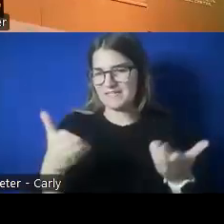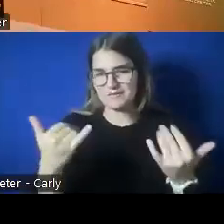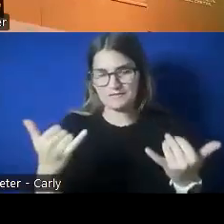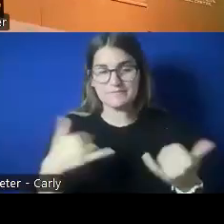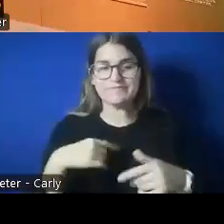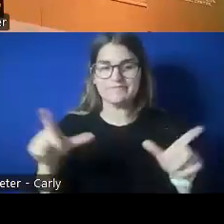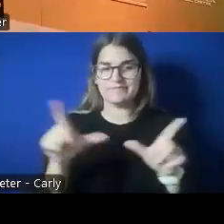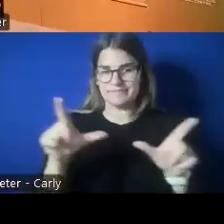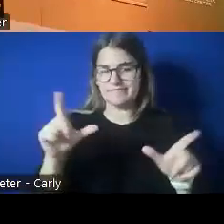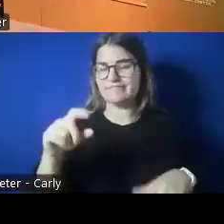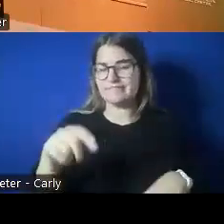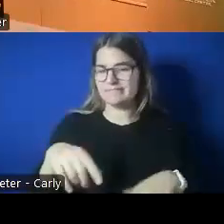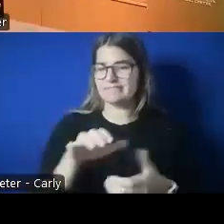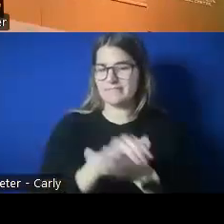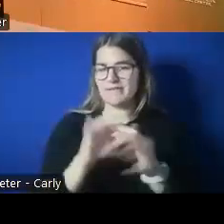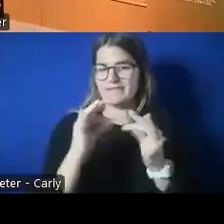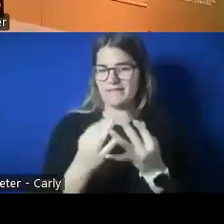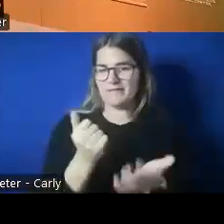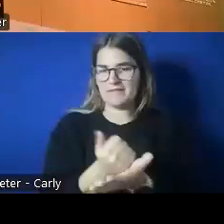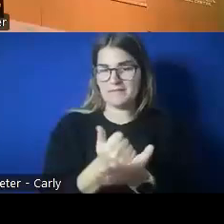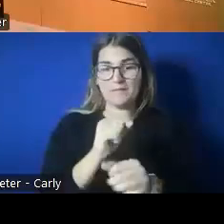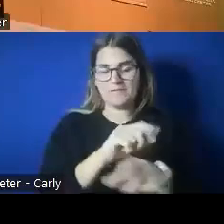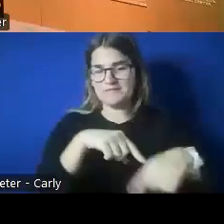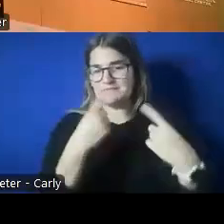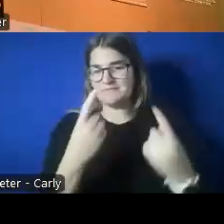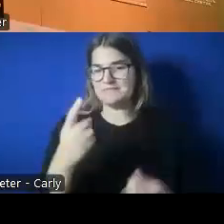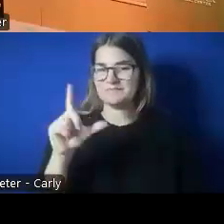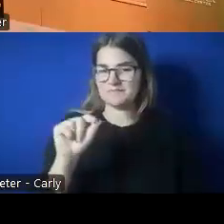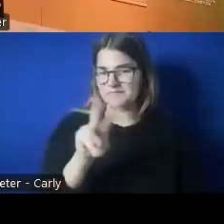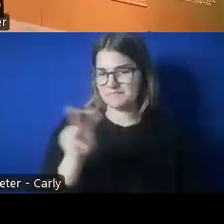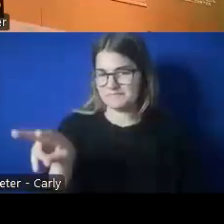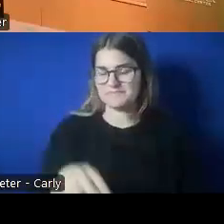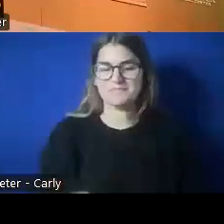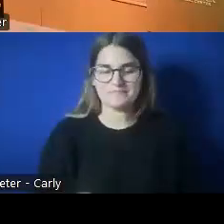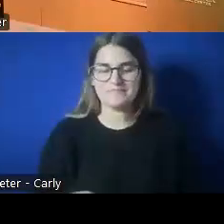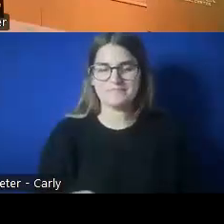marriage and family therapist who has worked at heel since September 2022 um and in like Dr